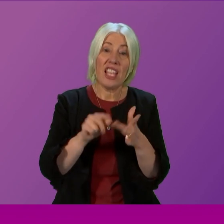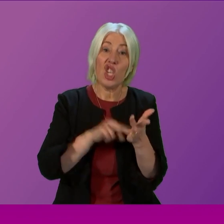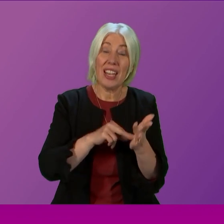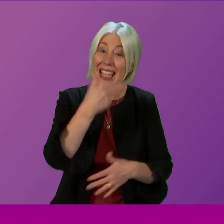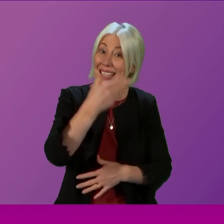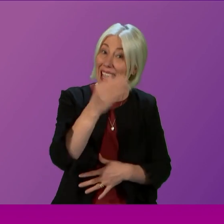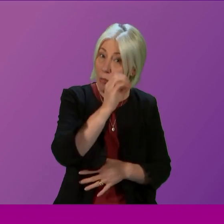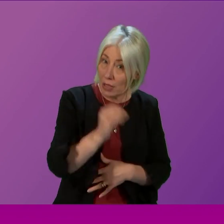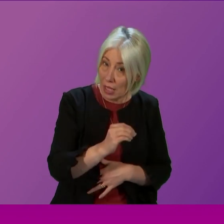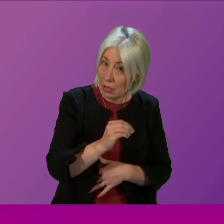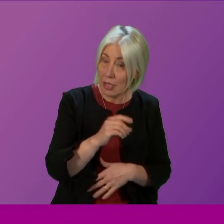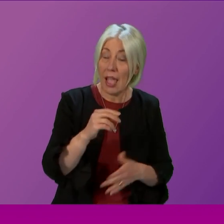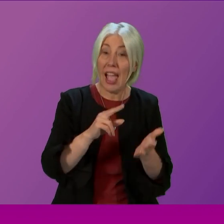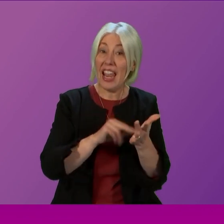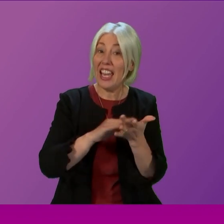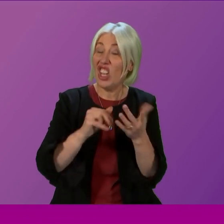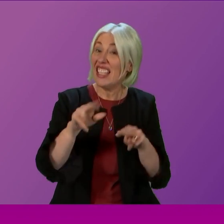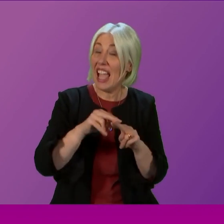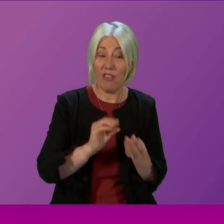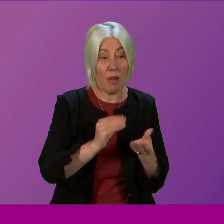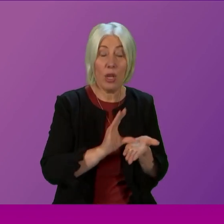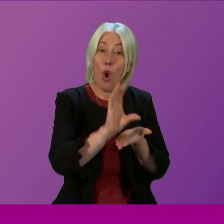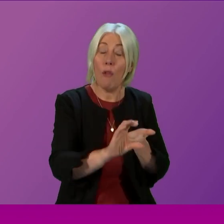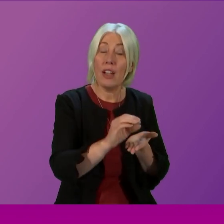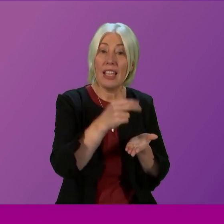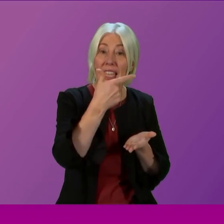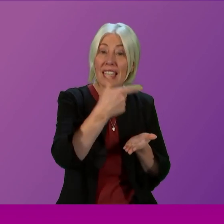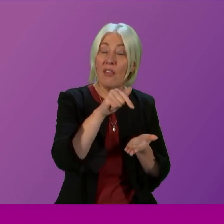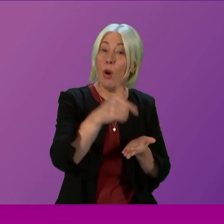on average, an increase of 7.5 per cent. That is in the context of a First Minister who said